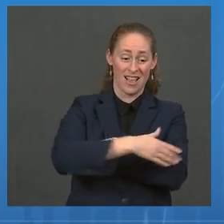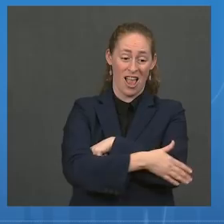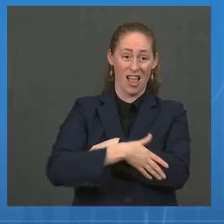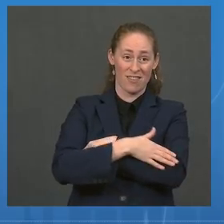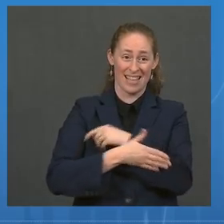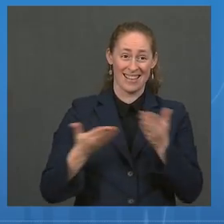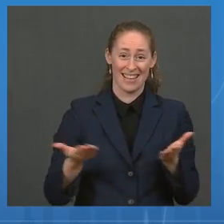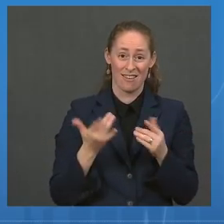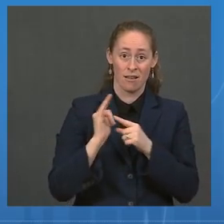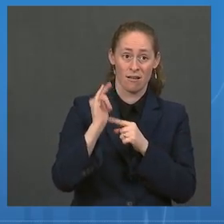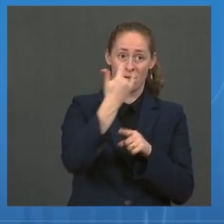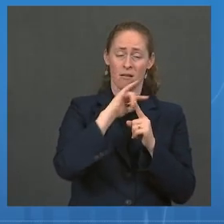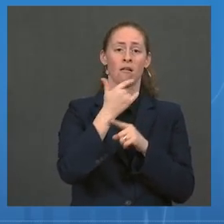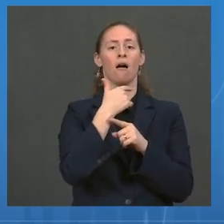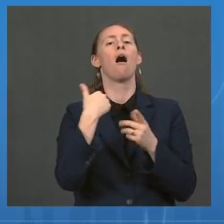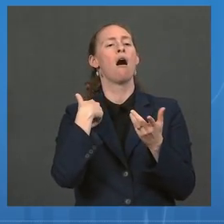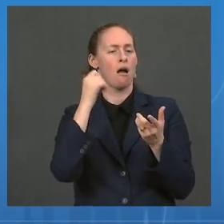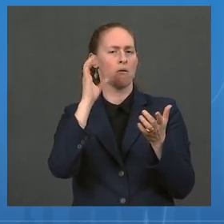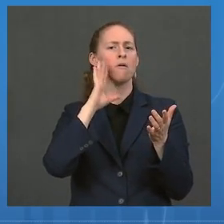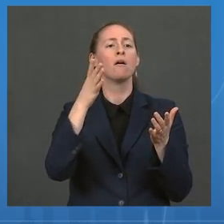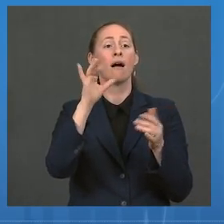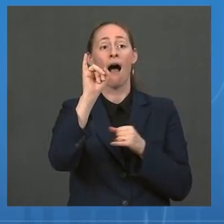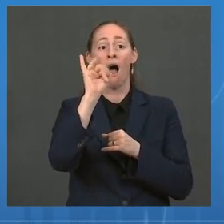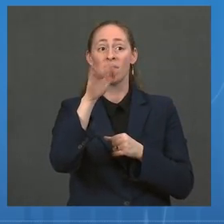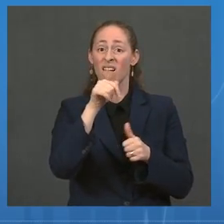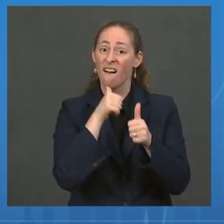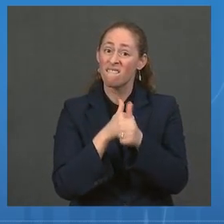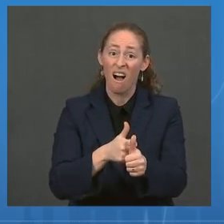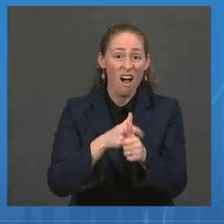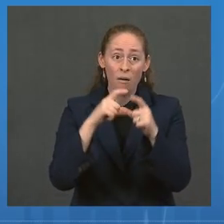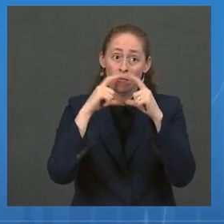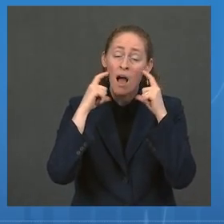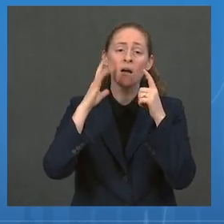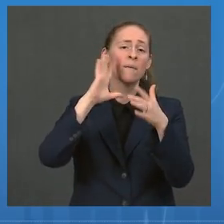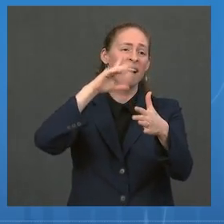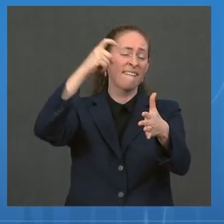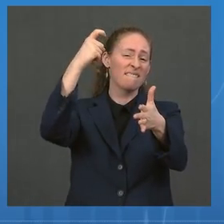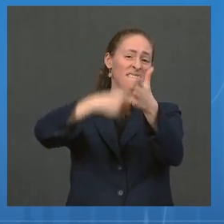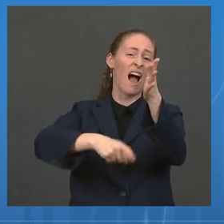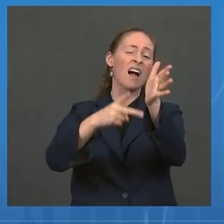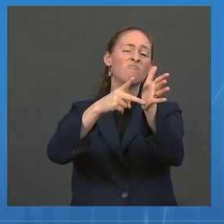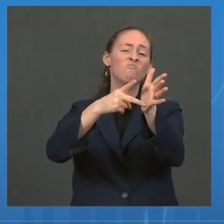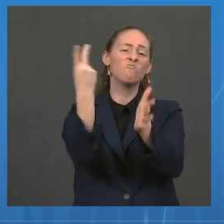by doubling the fines for noncompliance of masking on airplanes. We have a track record, and I think it's clear,